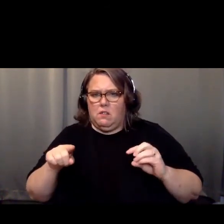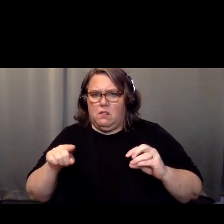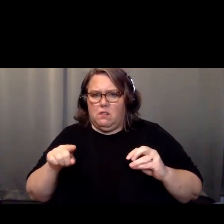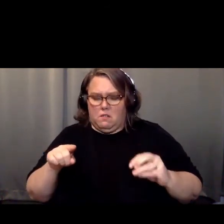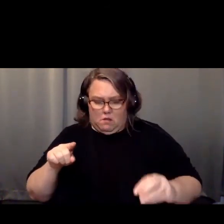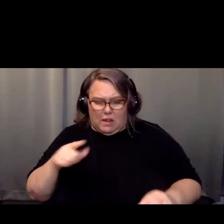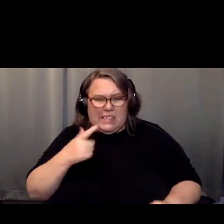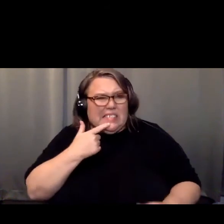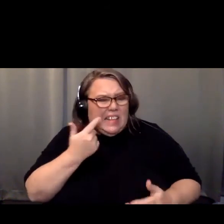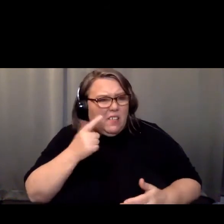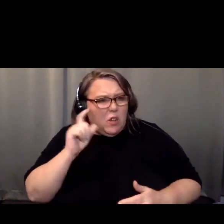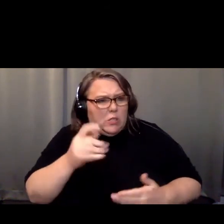I'm sorry, can you repeat the question?